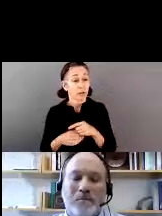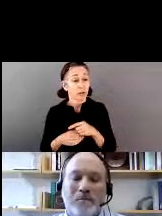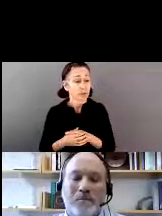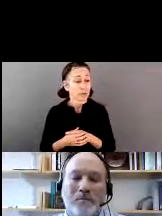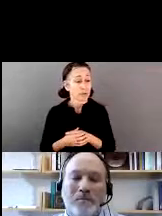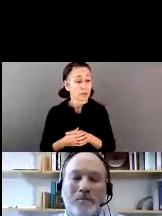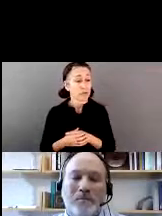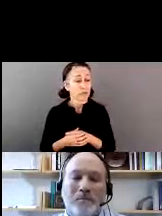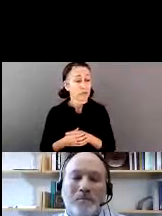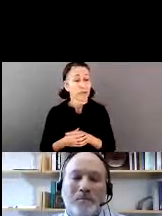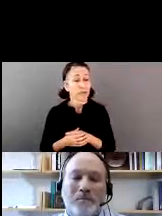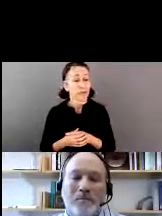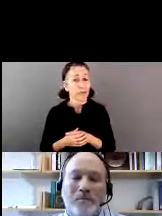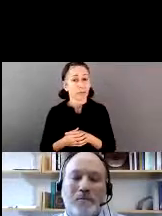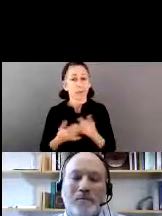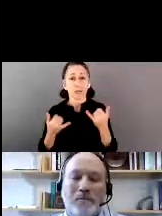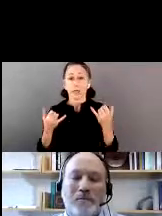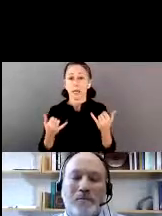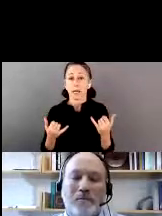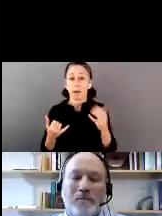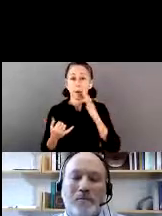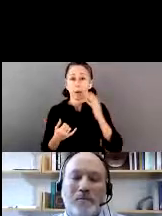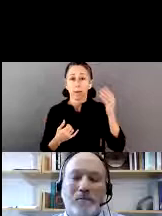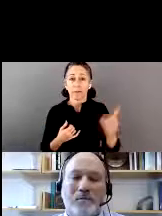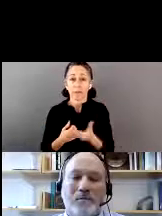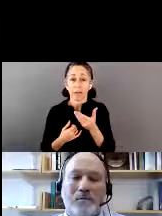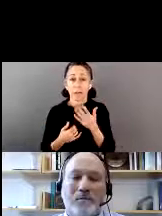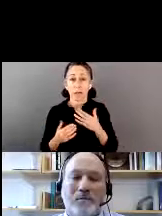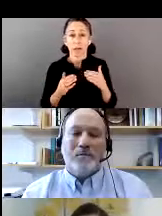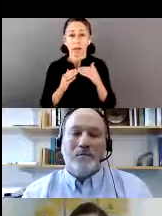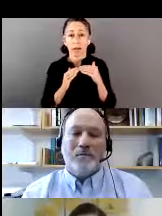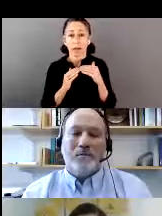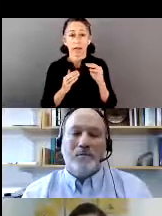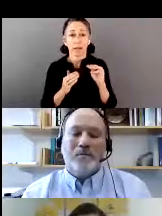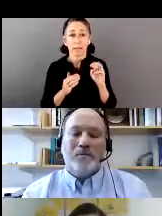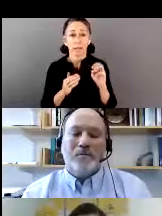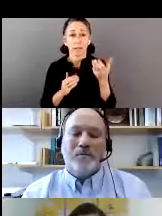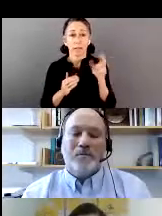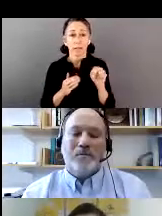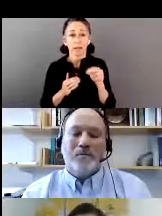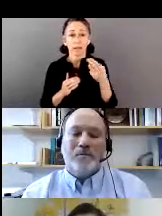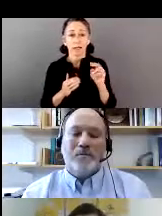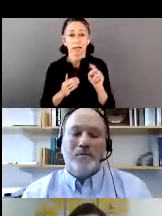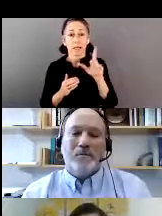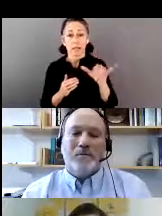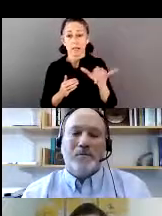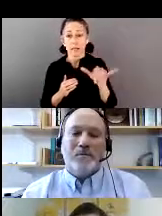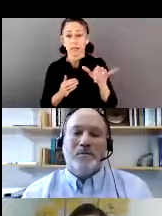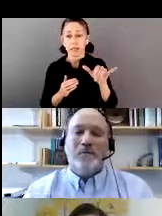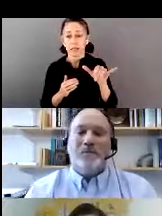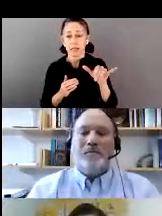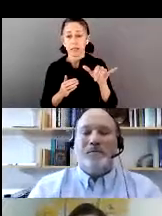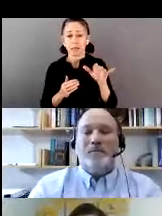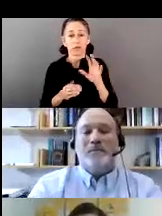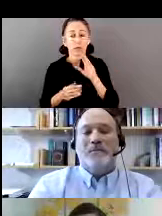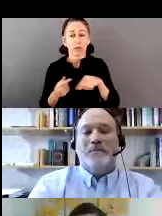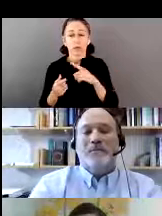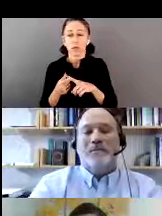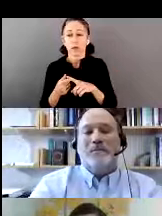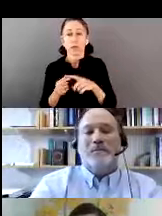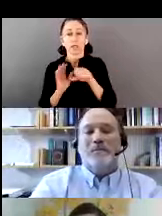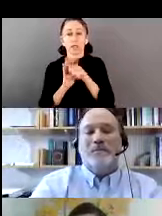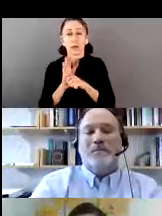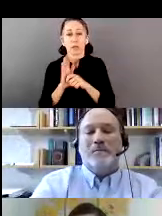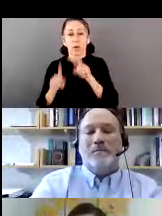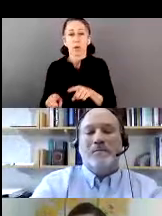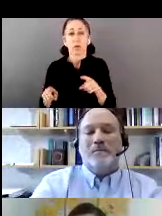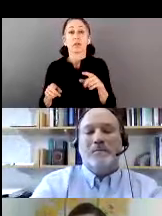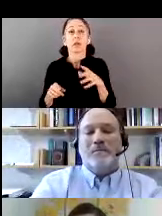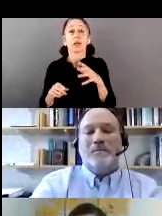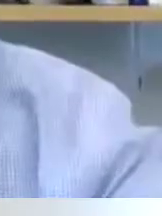for me, please reach me at Shreya.paul@ UNH.edu. And if you need any technical assistance or have general questions for the team, please reach us at disability.statistics@UNH.edu. Thank you very much for joining us today.